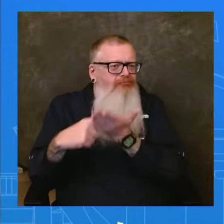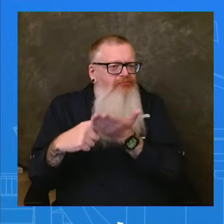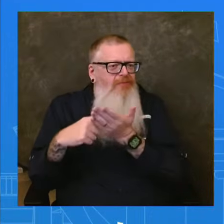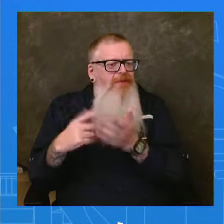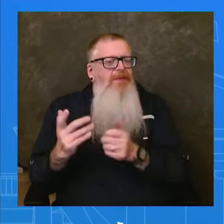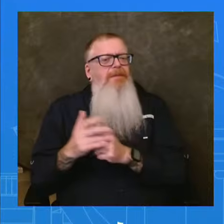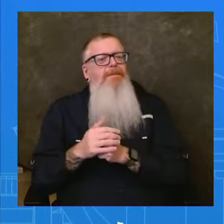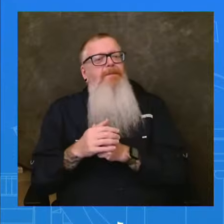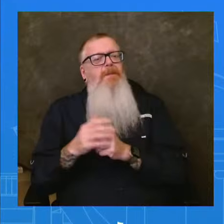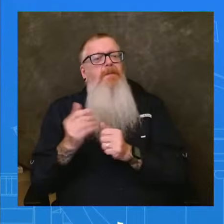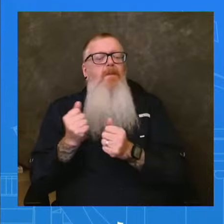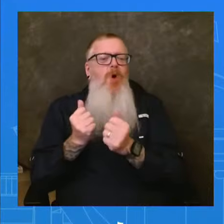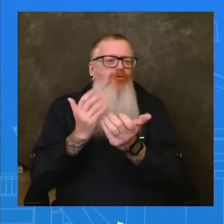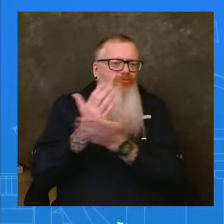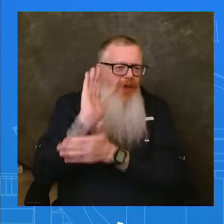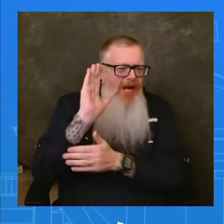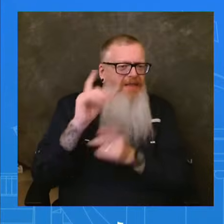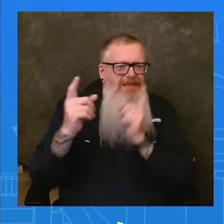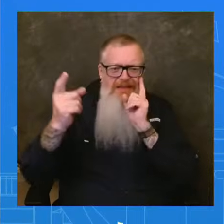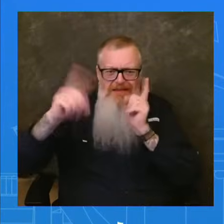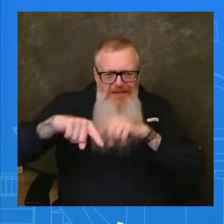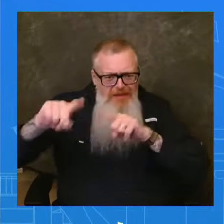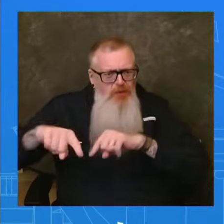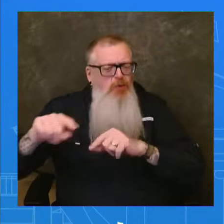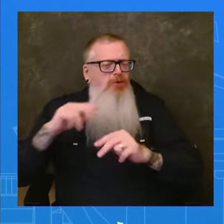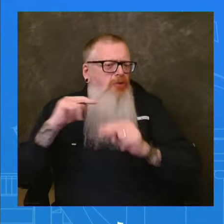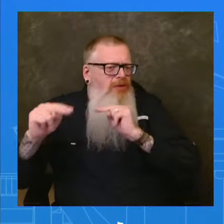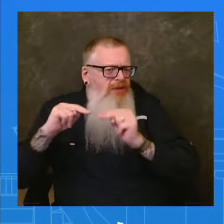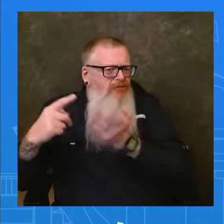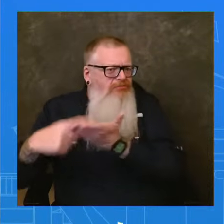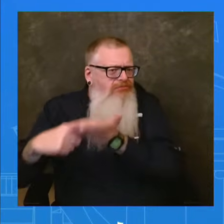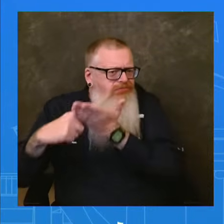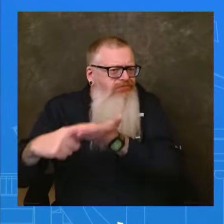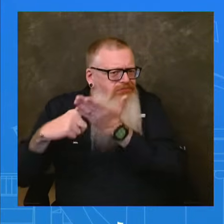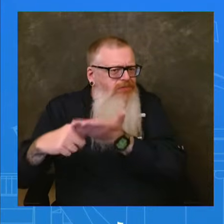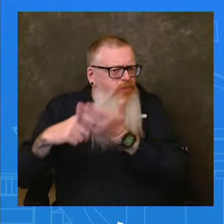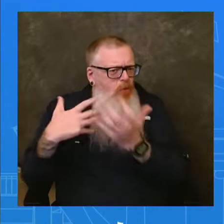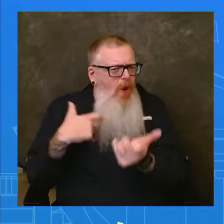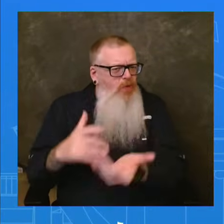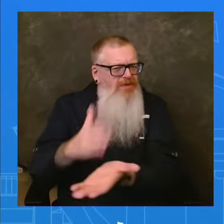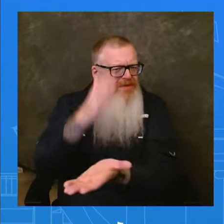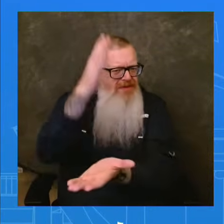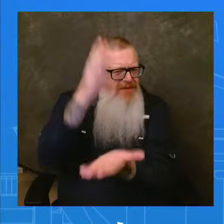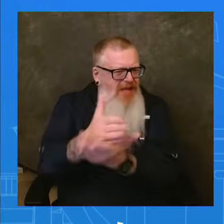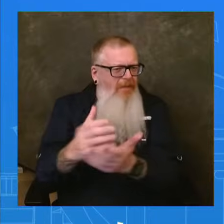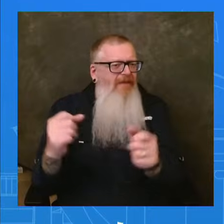and allow civilians from both sides of the Blue Line to return -- to return home.